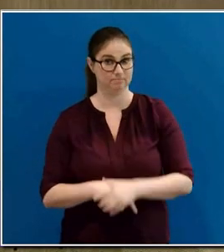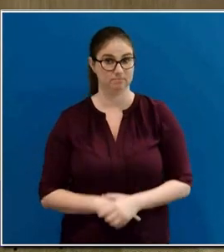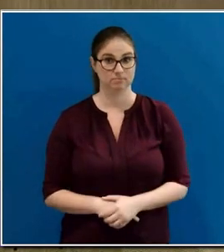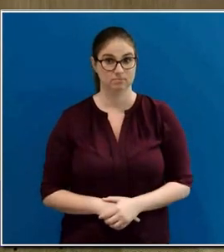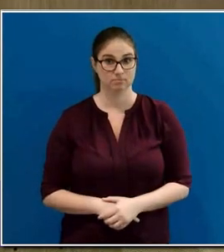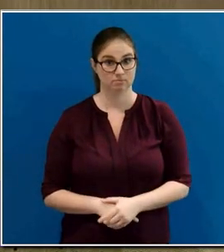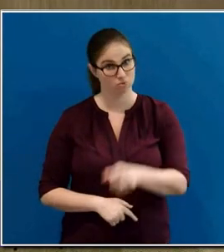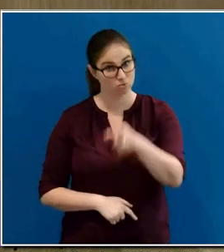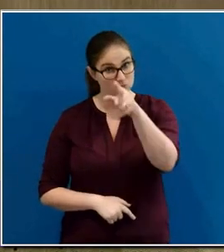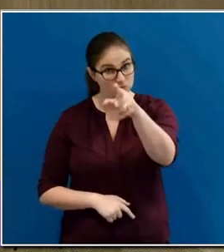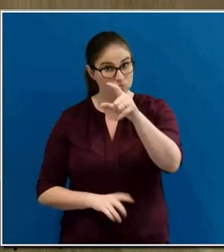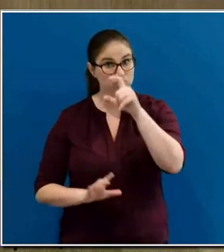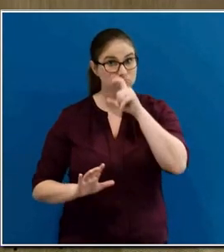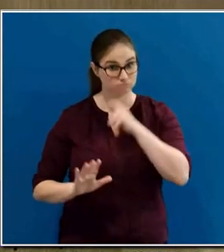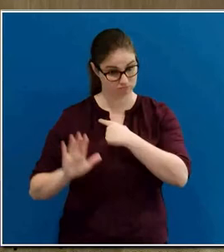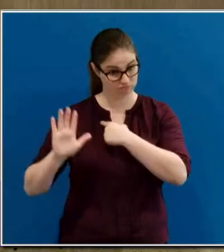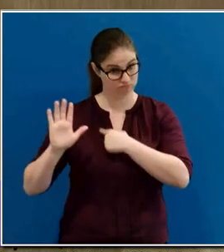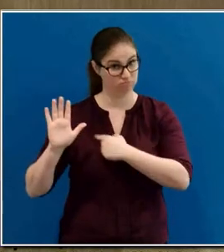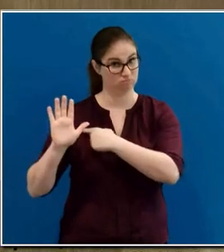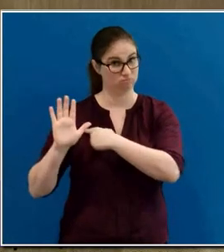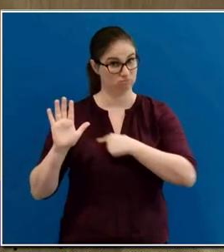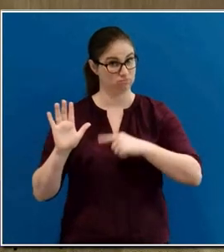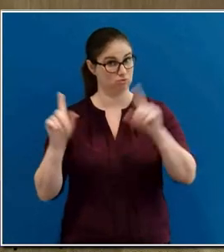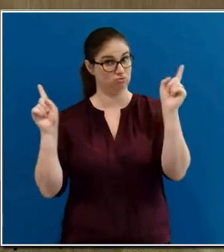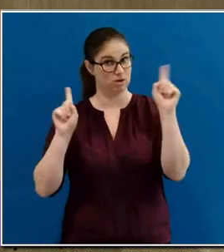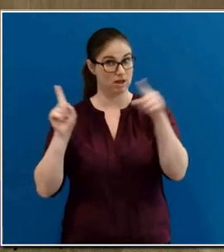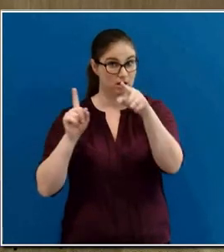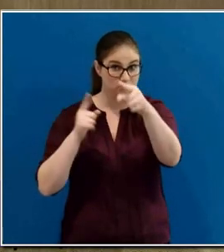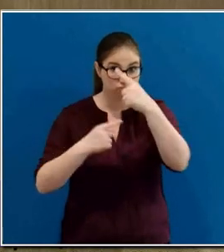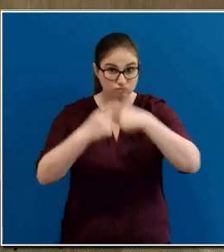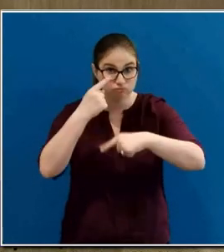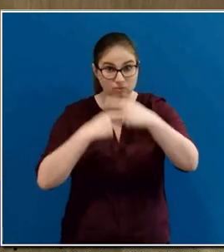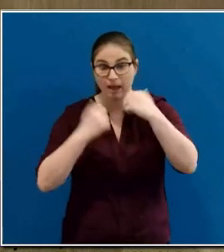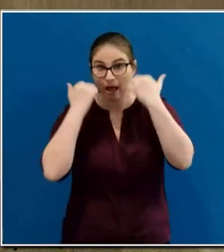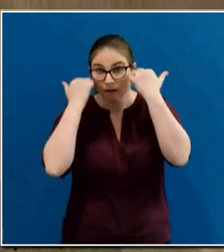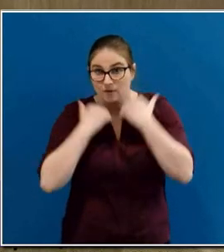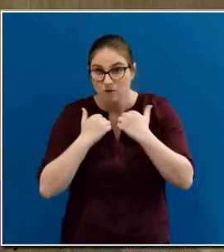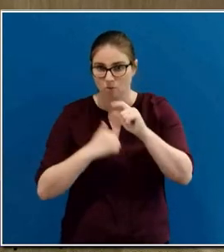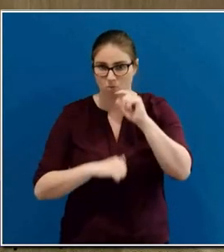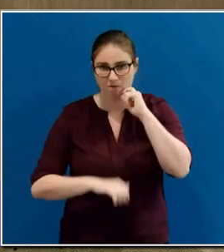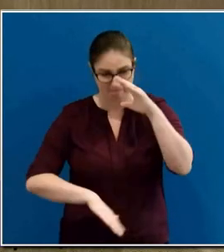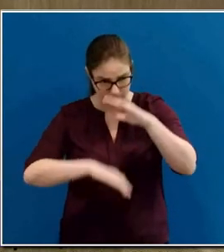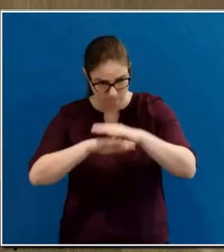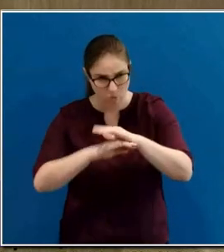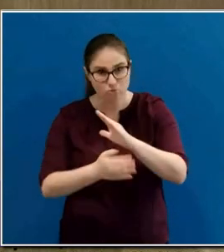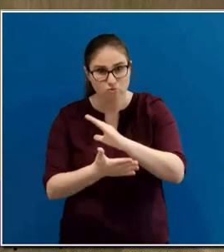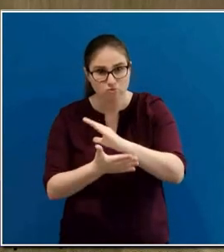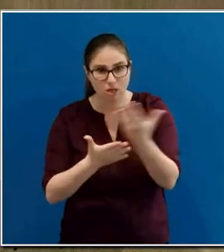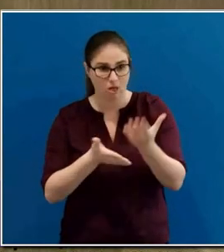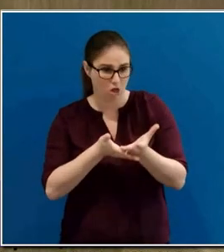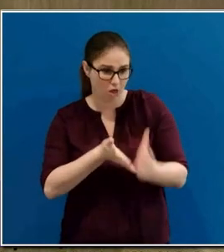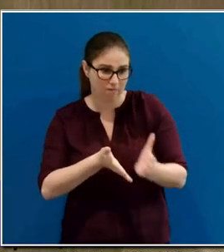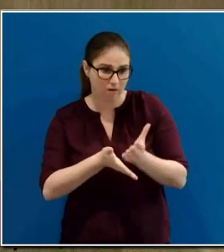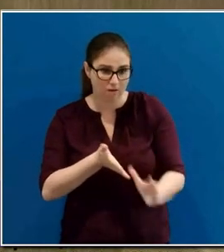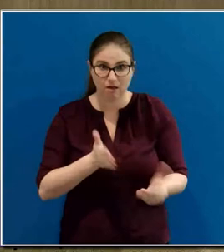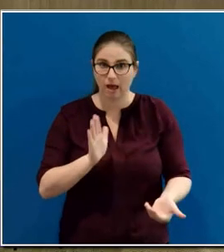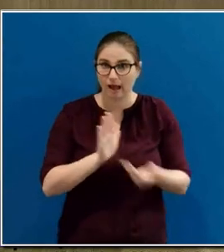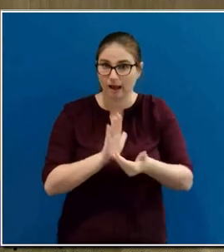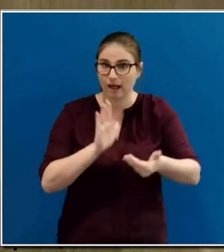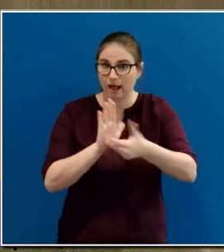that the evidence which you shall give shall be the truth, the whole truth and nothing but the truth? I do. Thank you, Ms Theodore.